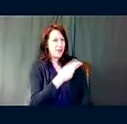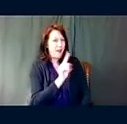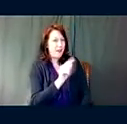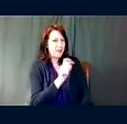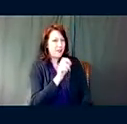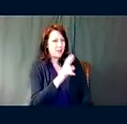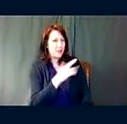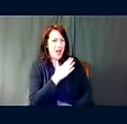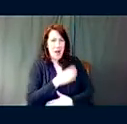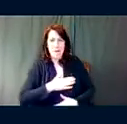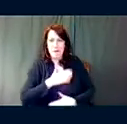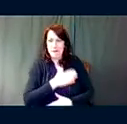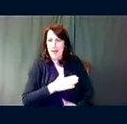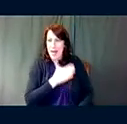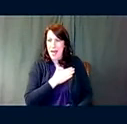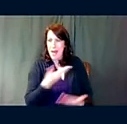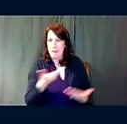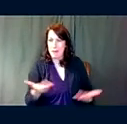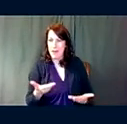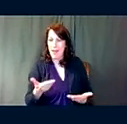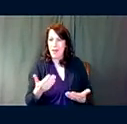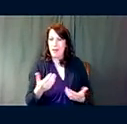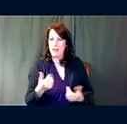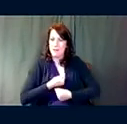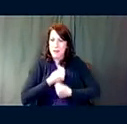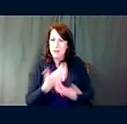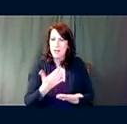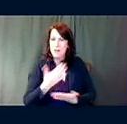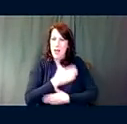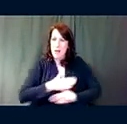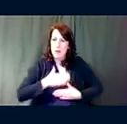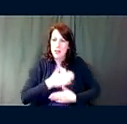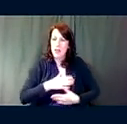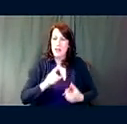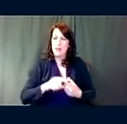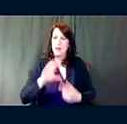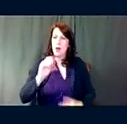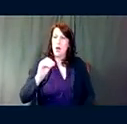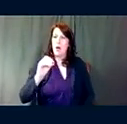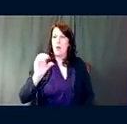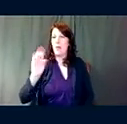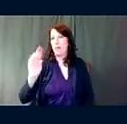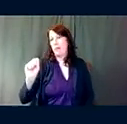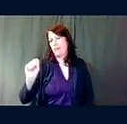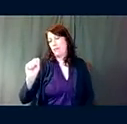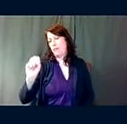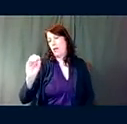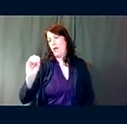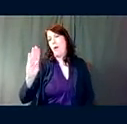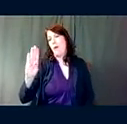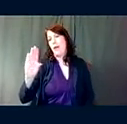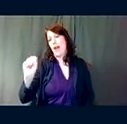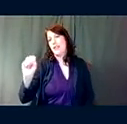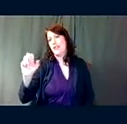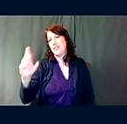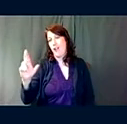THANK YOU, DR. HUNTER. IT'S A PLEASURE TO BE HERE. I WANT TO EXPRESS MY APPRECIATION TO OBSSR AND TO ALL